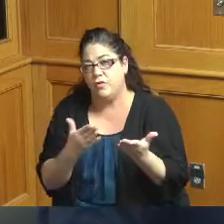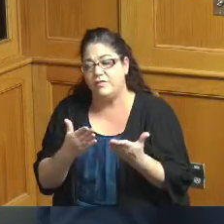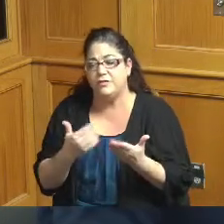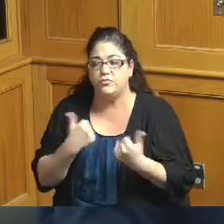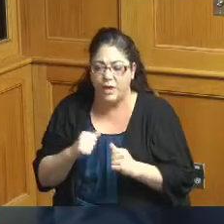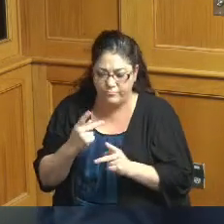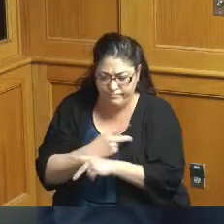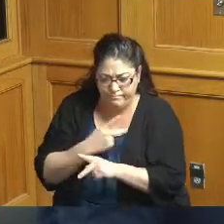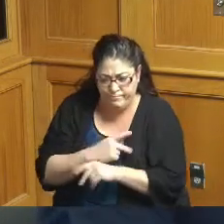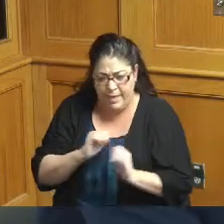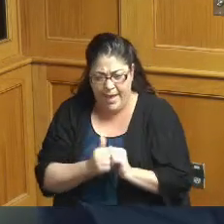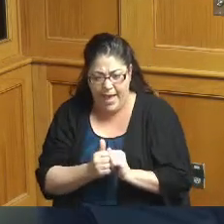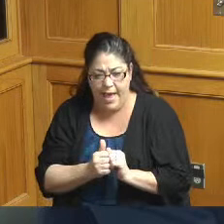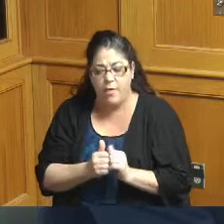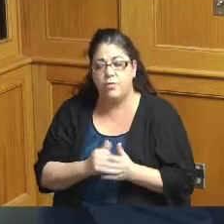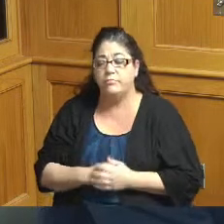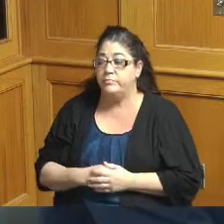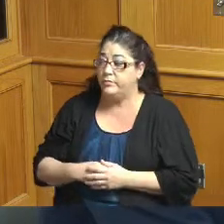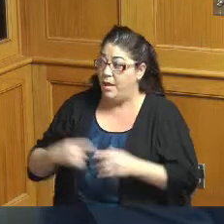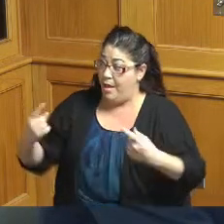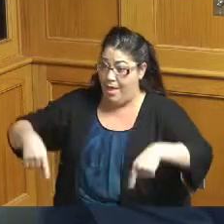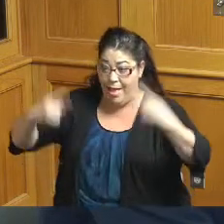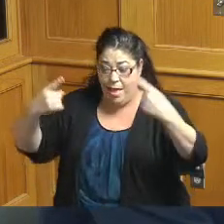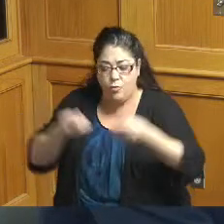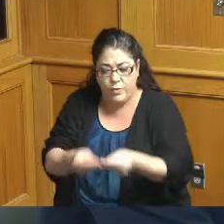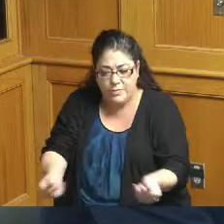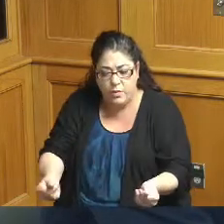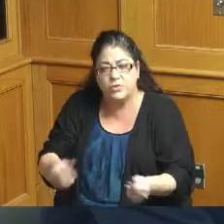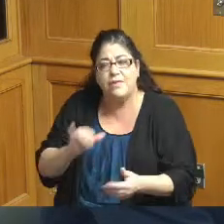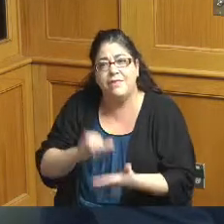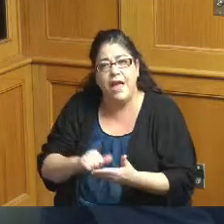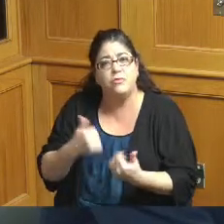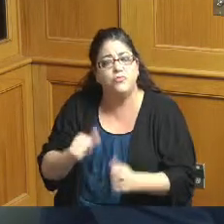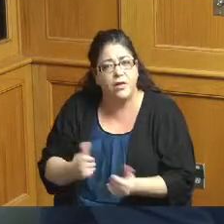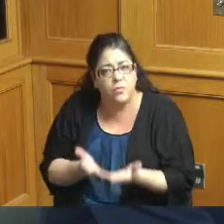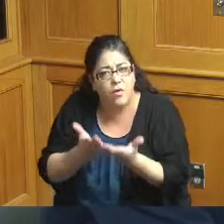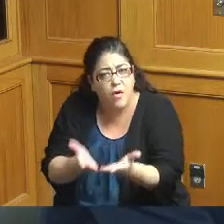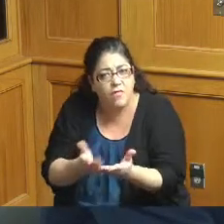our dispute resolution department is one of a kind in the services we offer for mediation